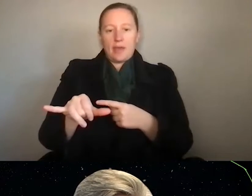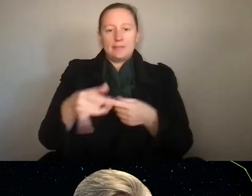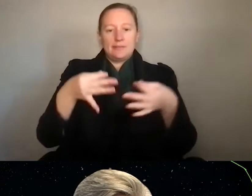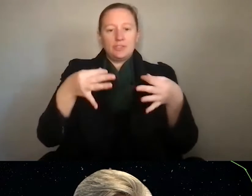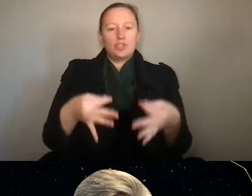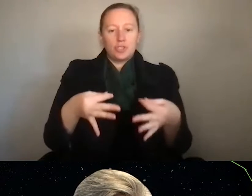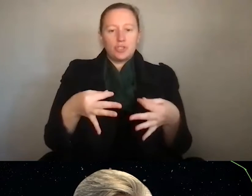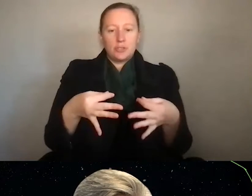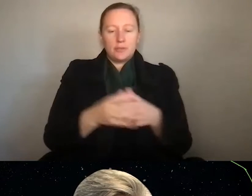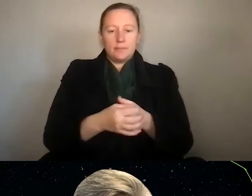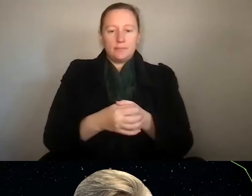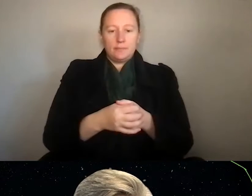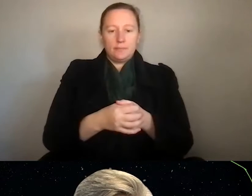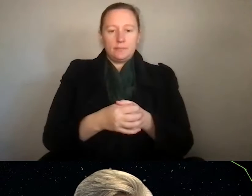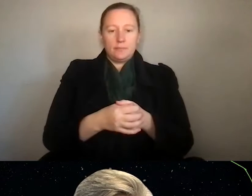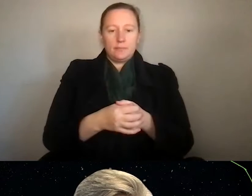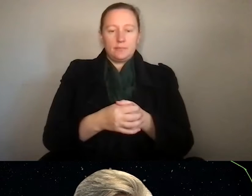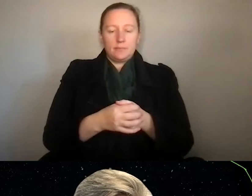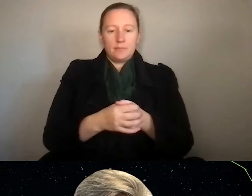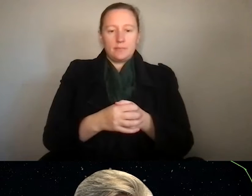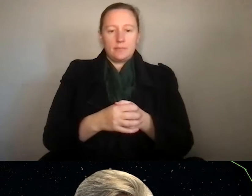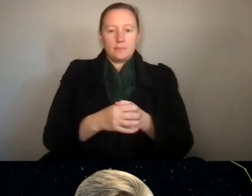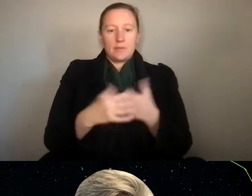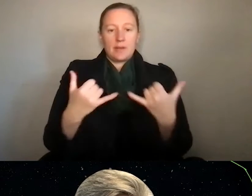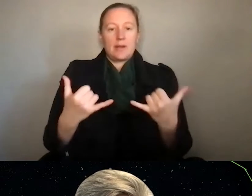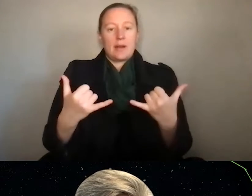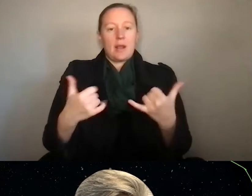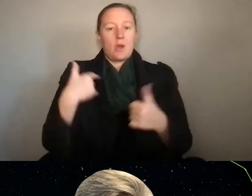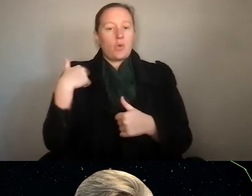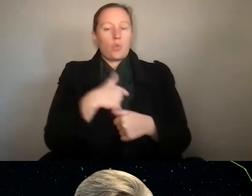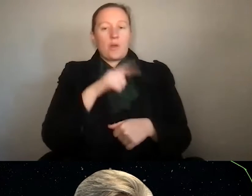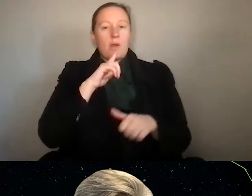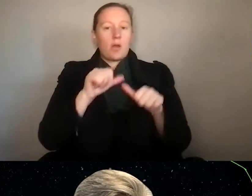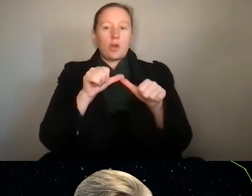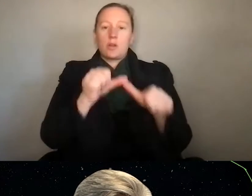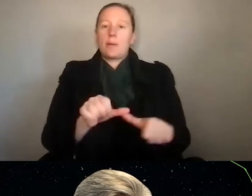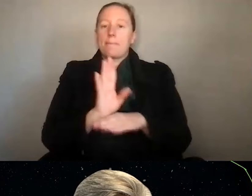As it goes now, we're continuing with business as usual until we